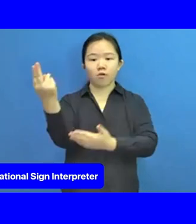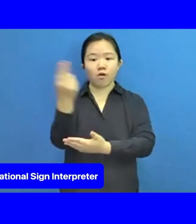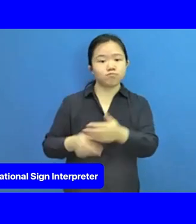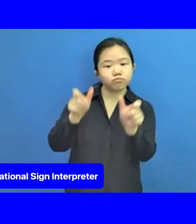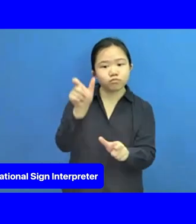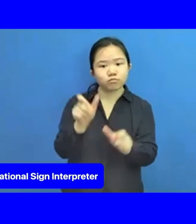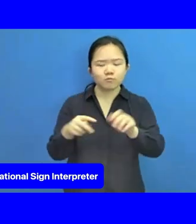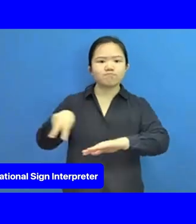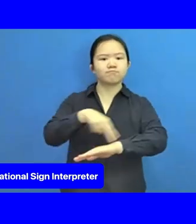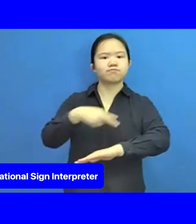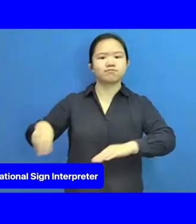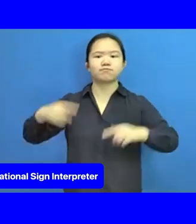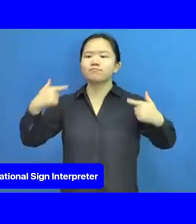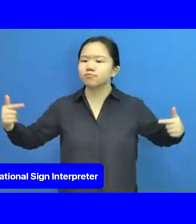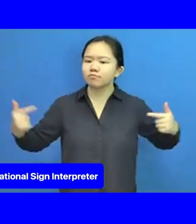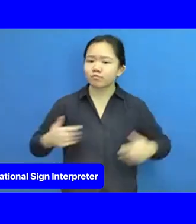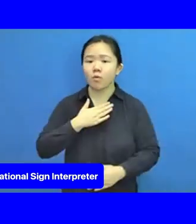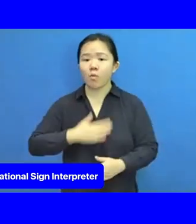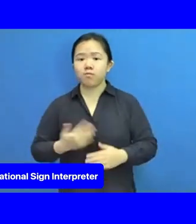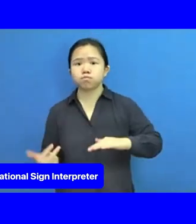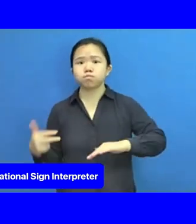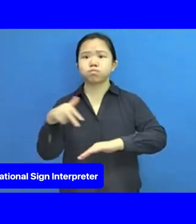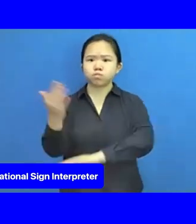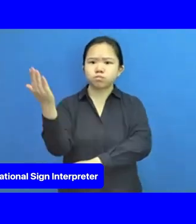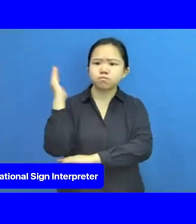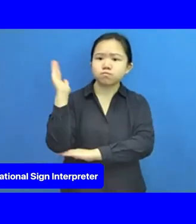Perform Europe is really the excellent opportunity